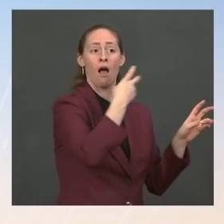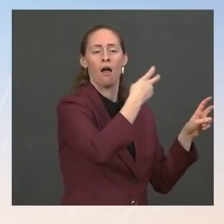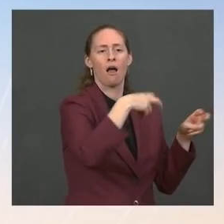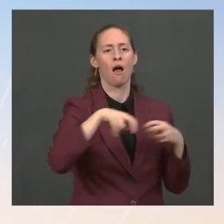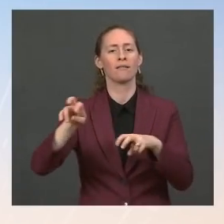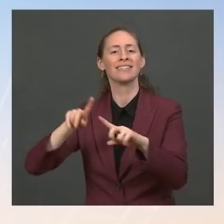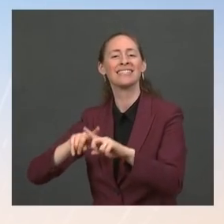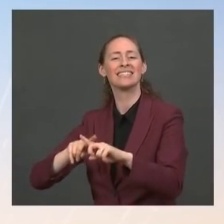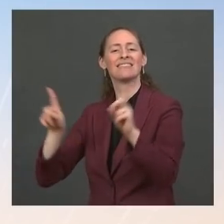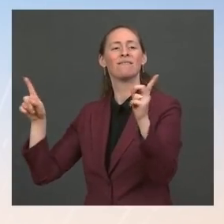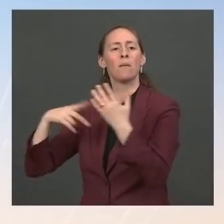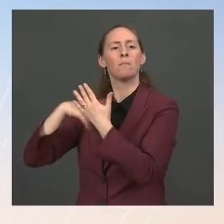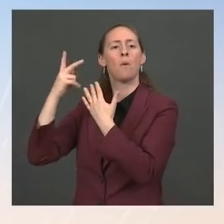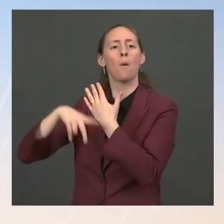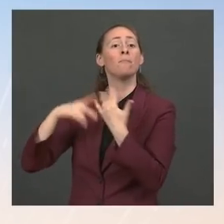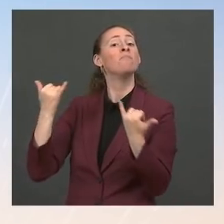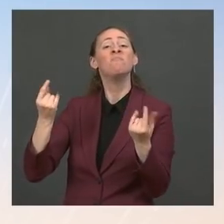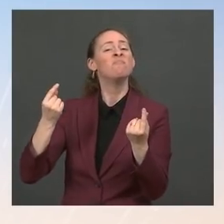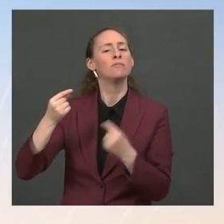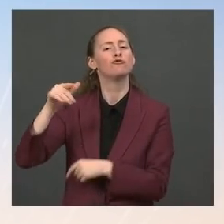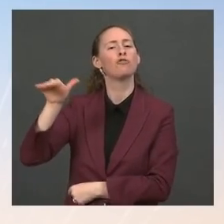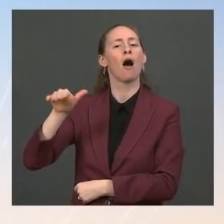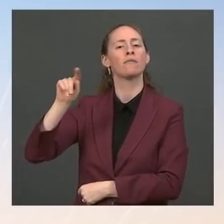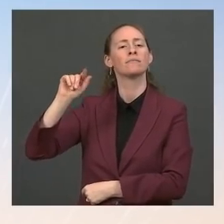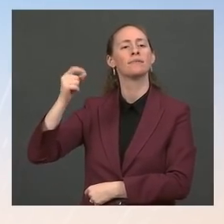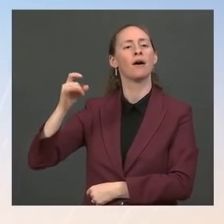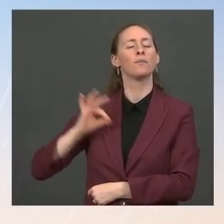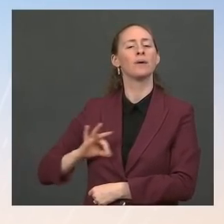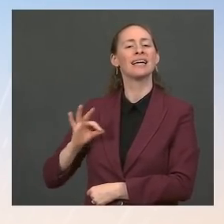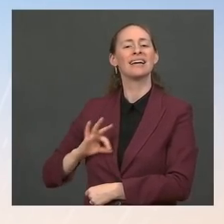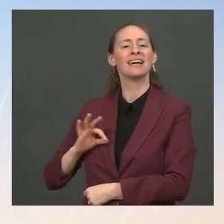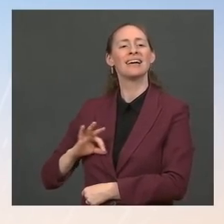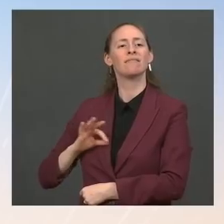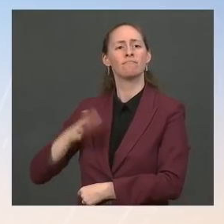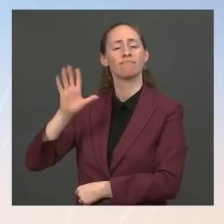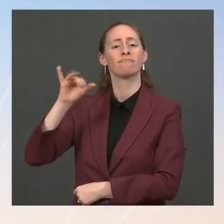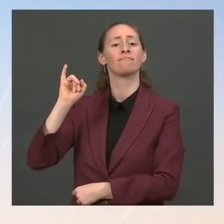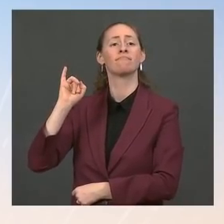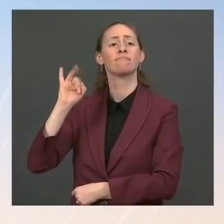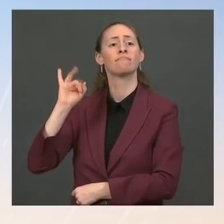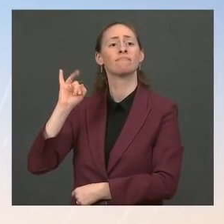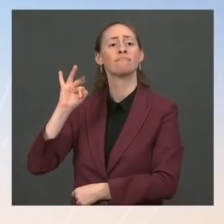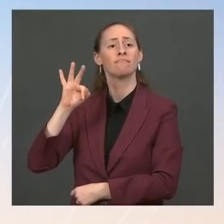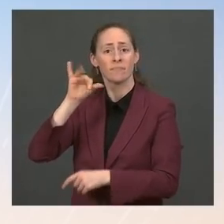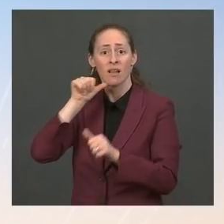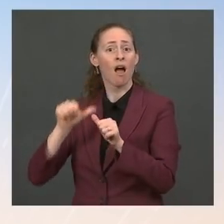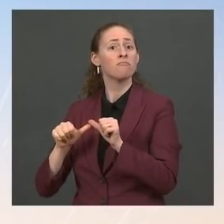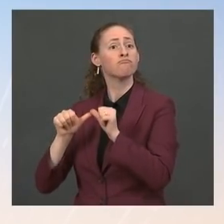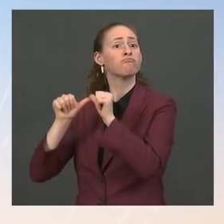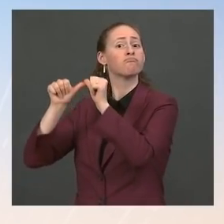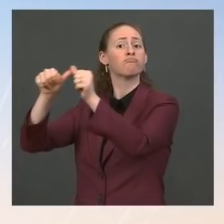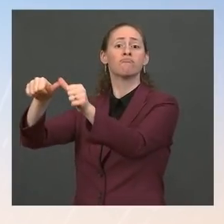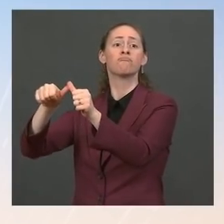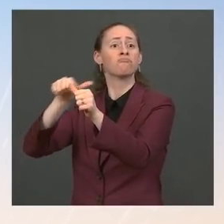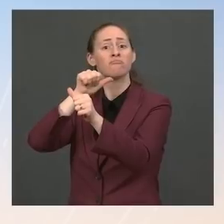40 million Americans will no longer get the benefit of the Child Tax Credit. That's an immediate benefit that would be happening next year.